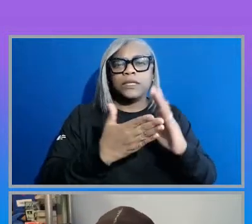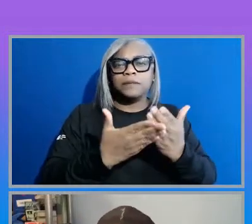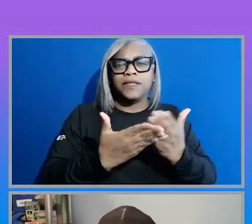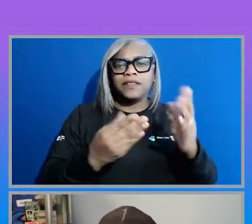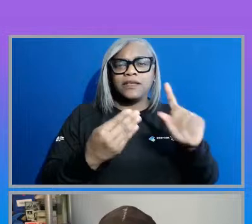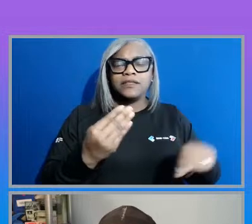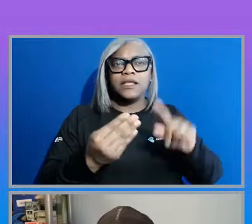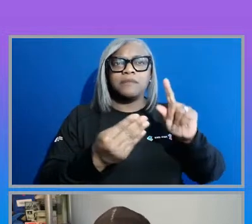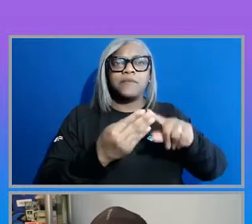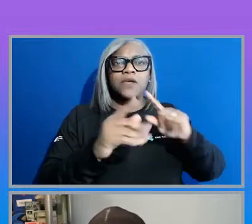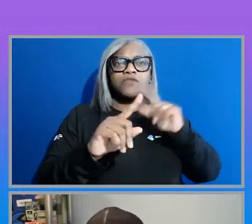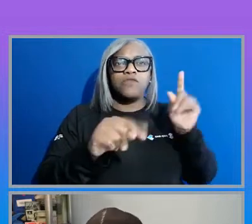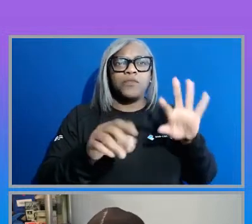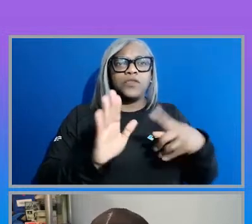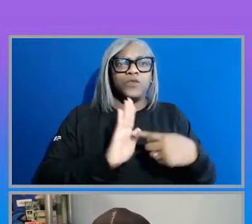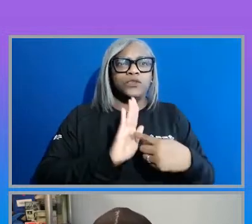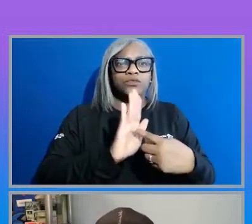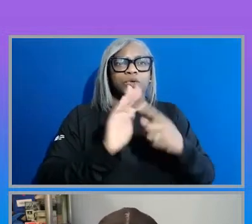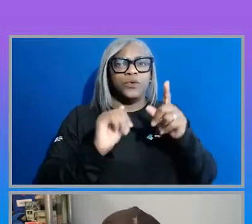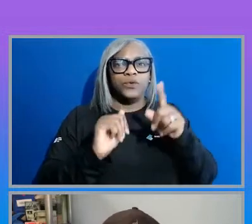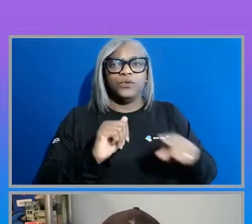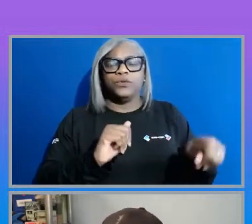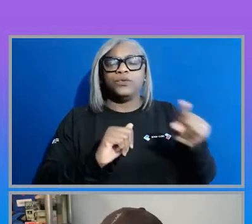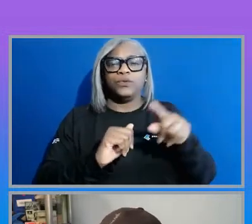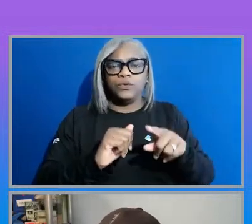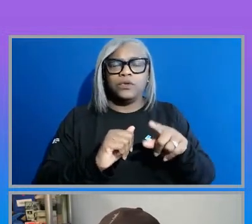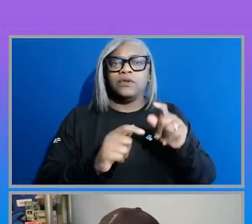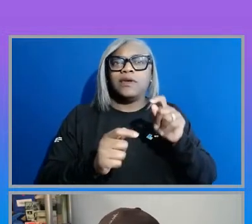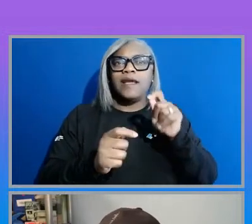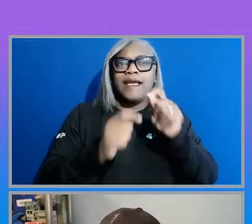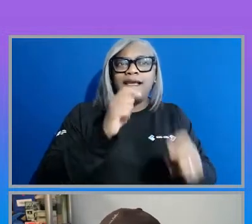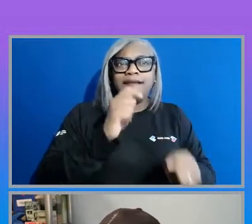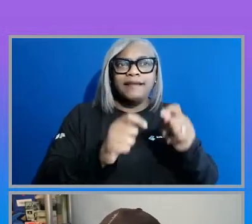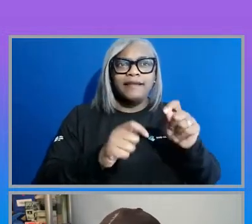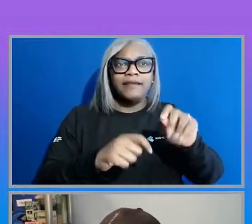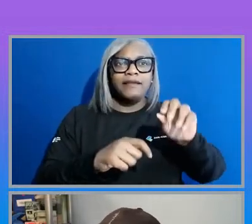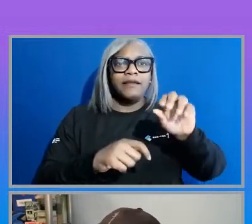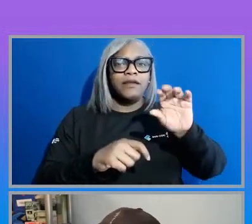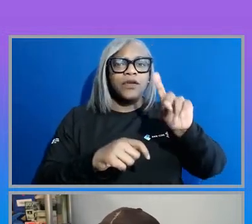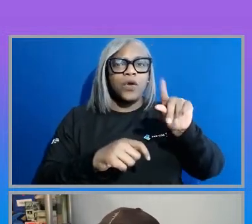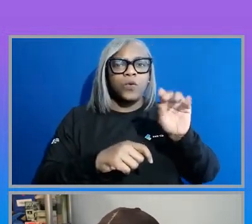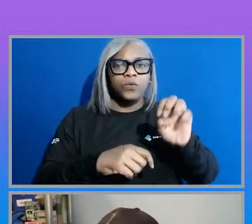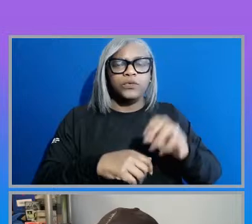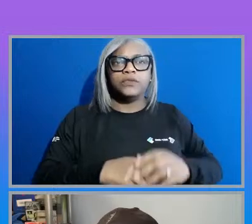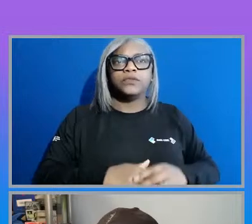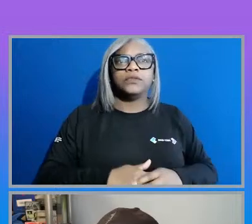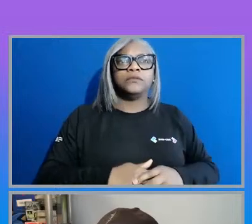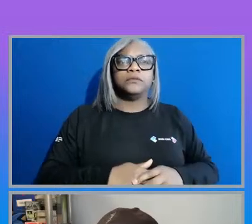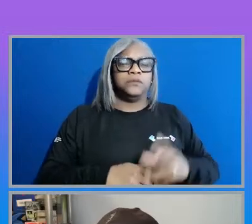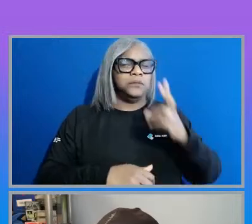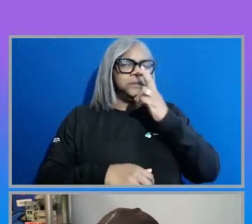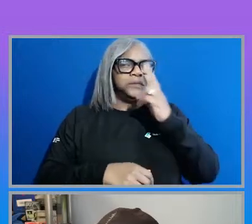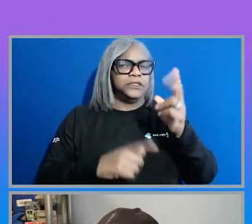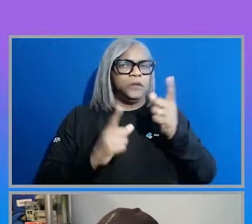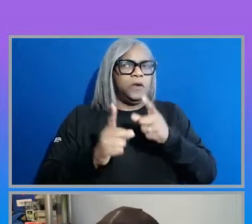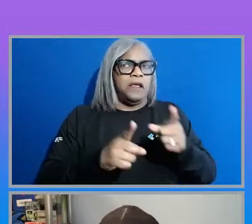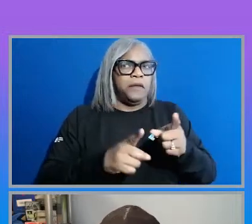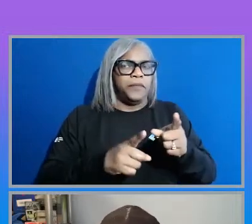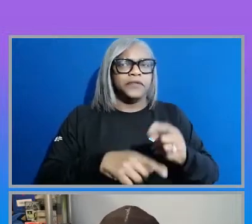reports that I really want to show you, but the only way I can do that is by editing some code.